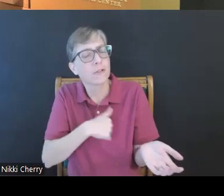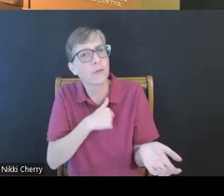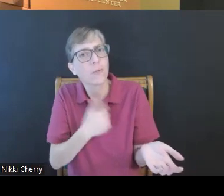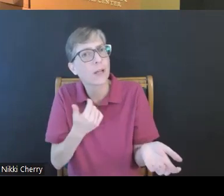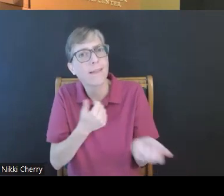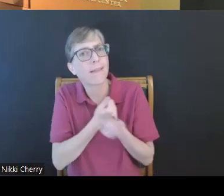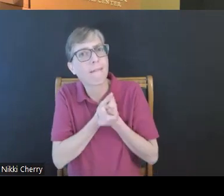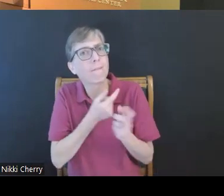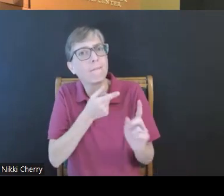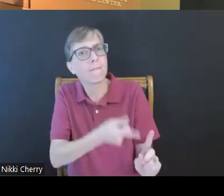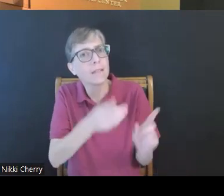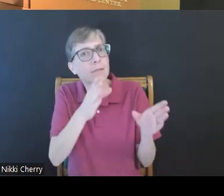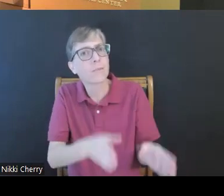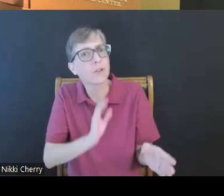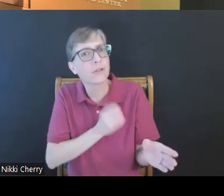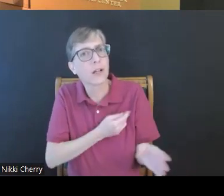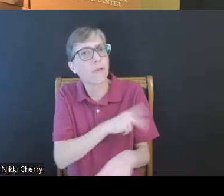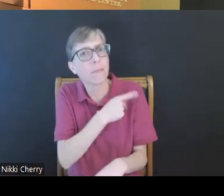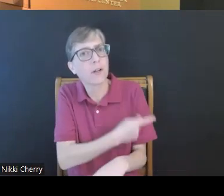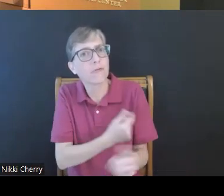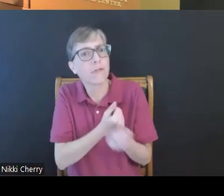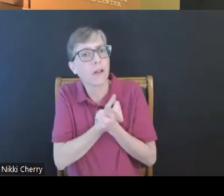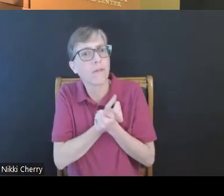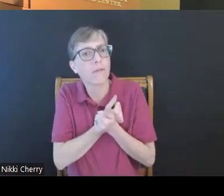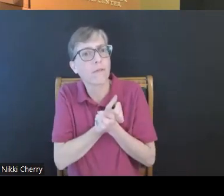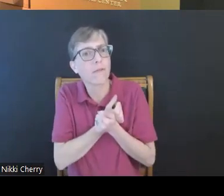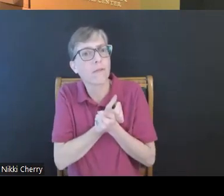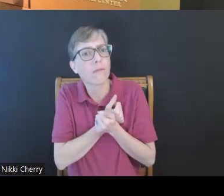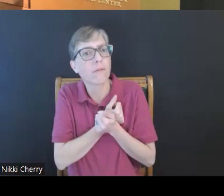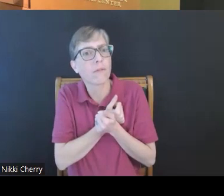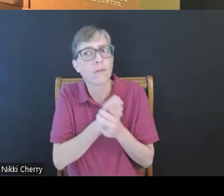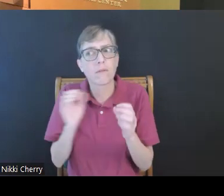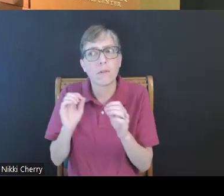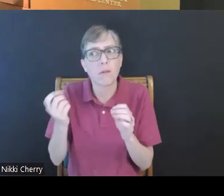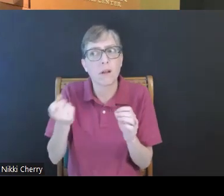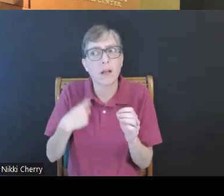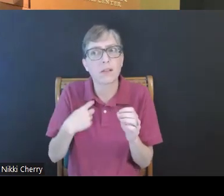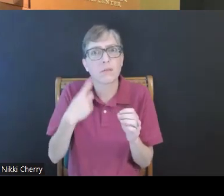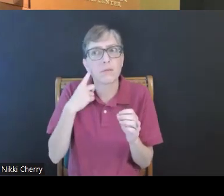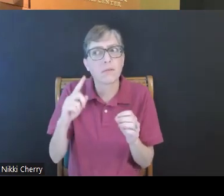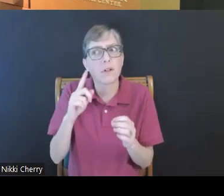see him twice a week nobody really ask me for a psychiatrist so okay okay I was a little humbled